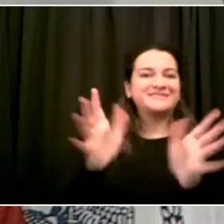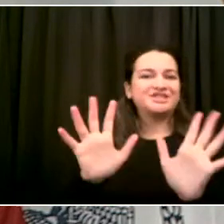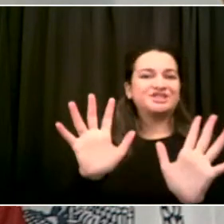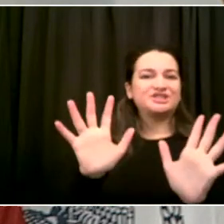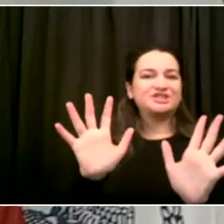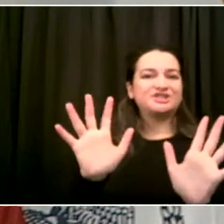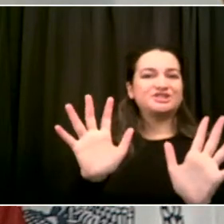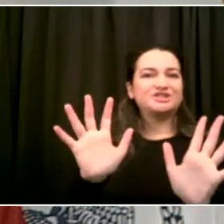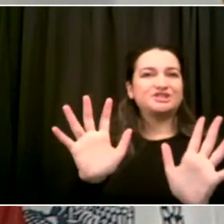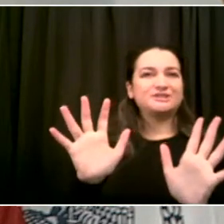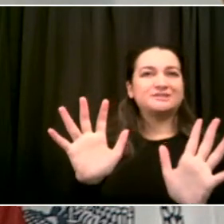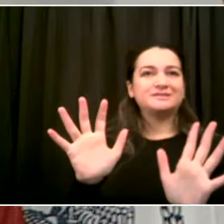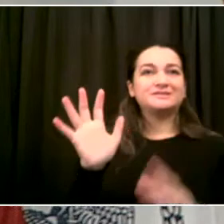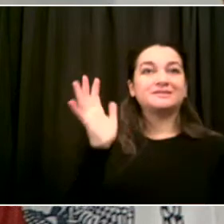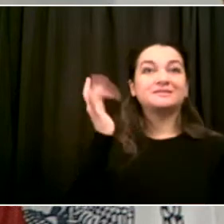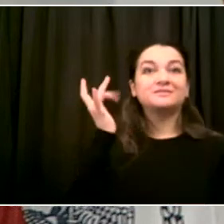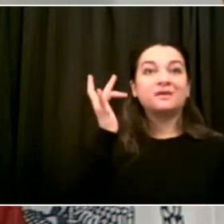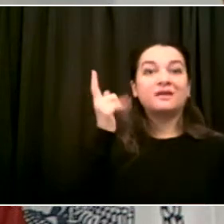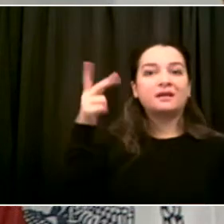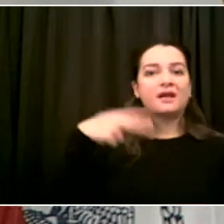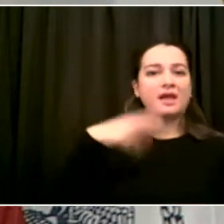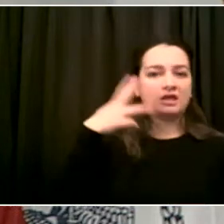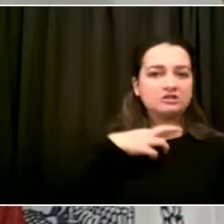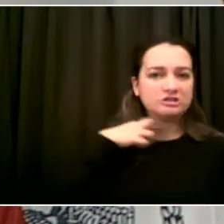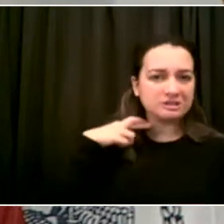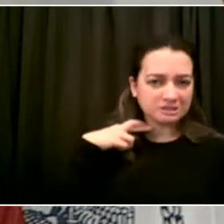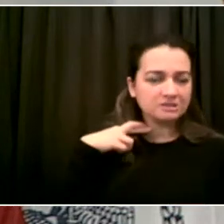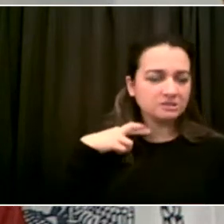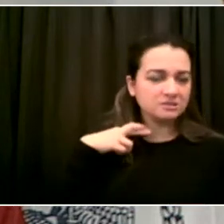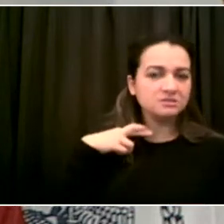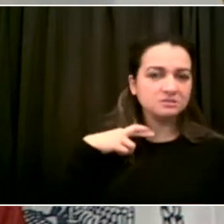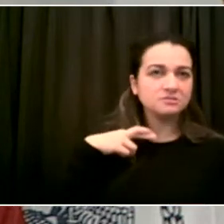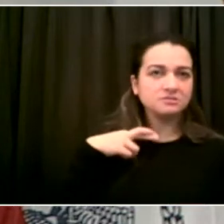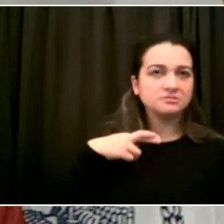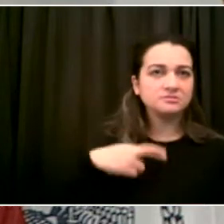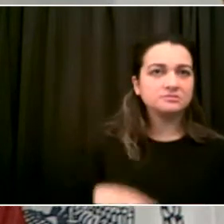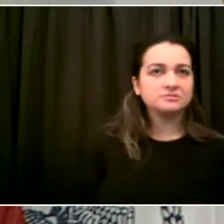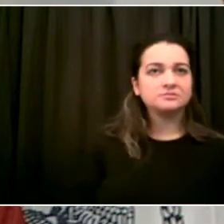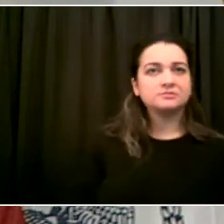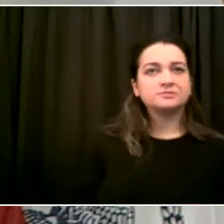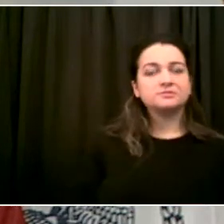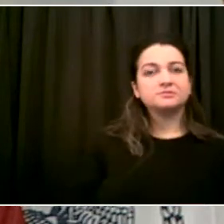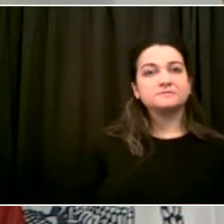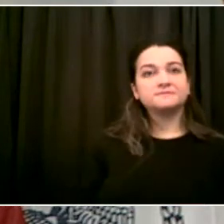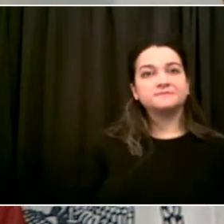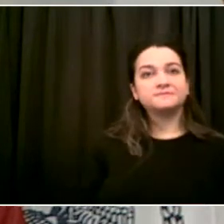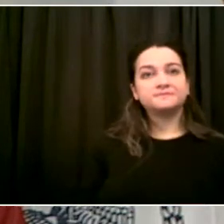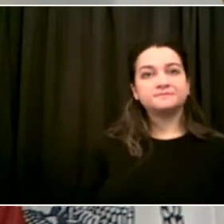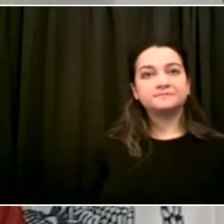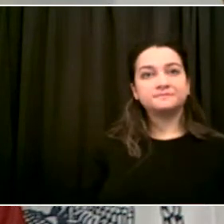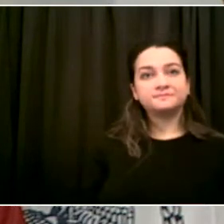TO BE VACCINATED BECAUSE THEY WERE HIGH RISK. THATATA HS S EEBN N